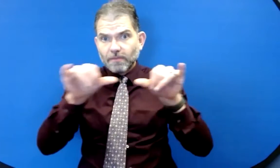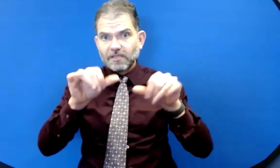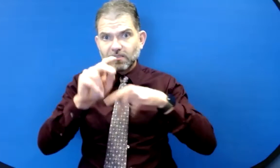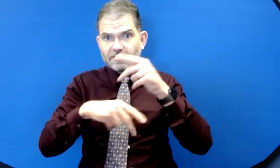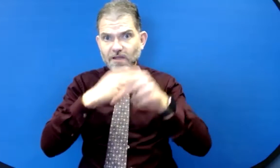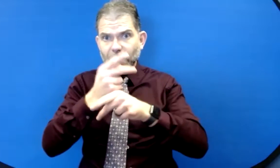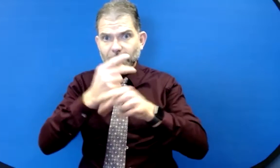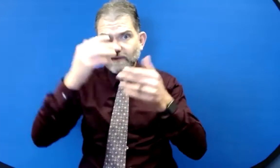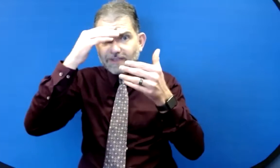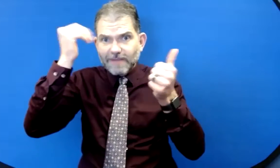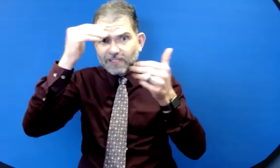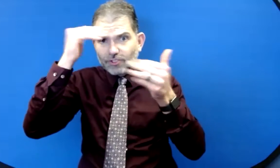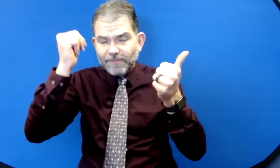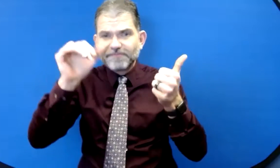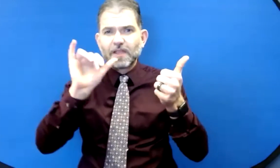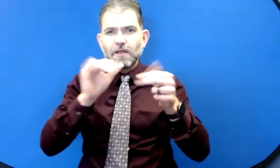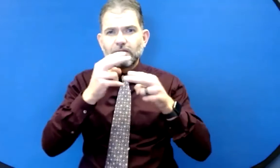ASL Interpreter: The third most common type of dementia